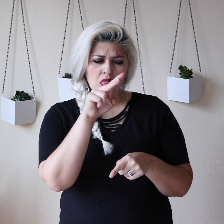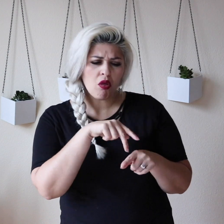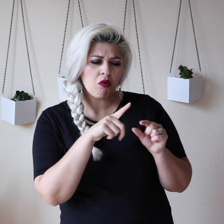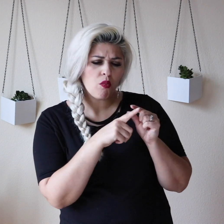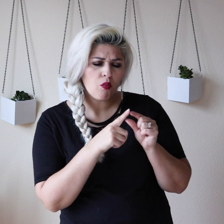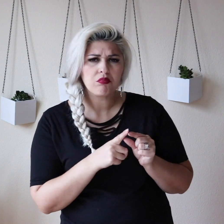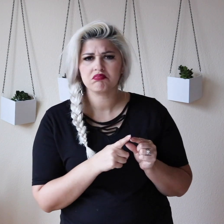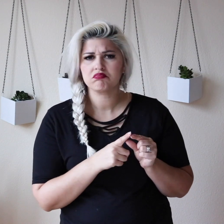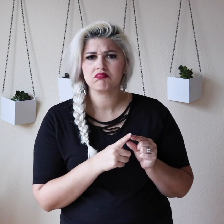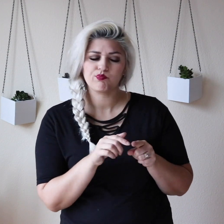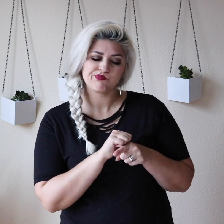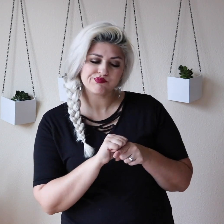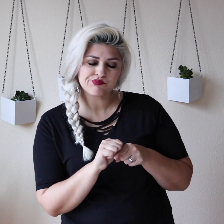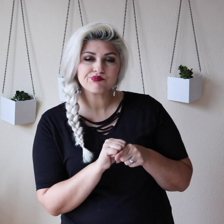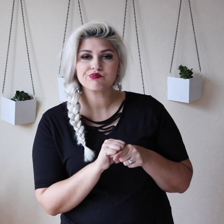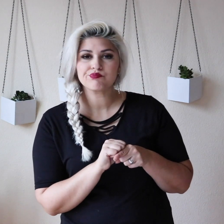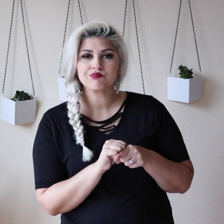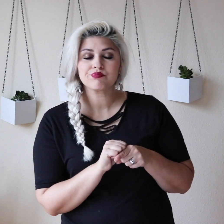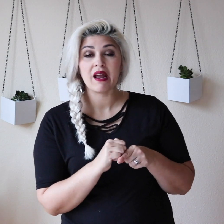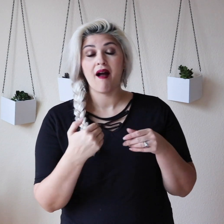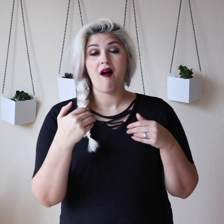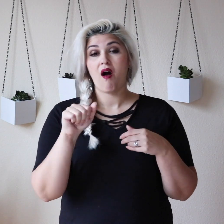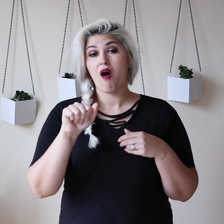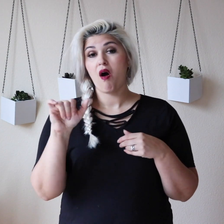So you can look at the words and practice each one.